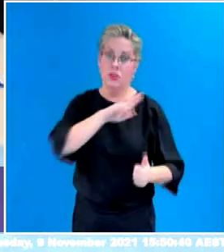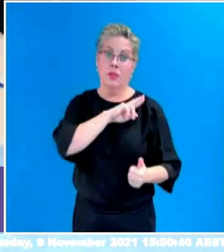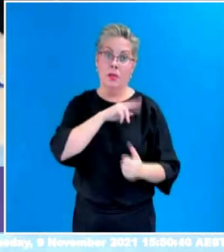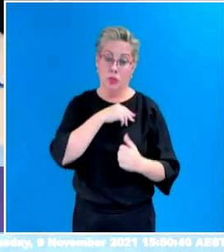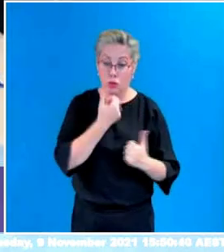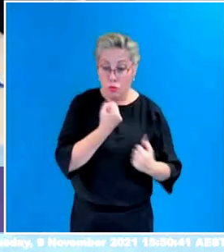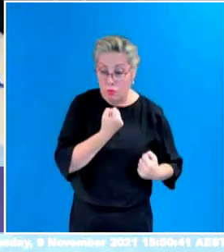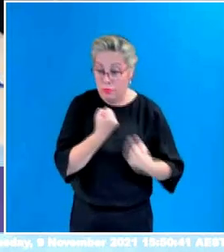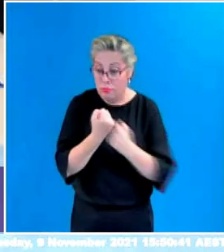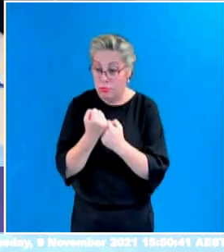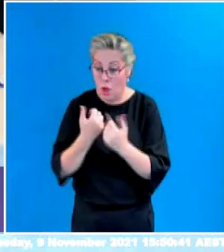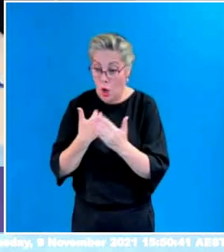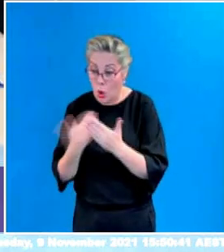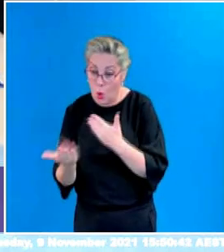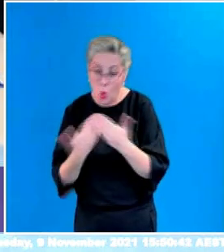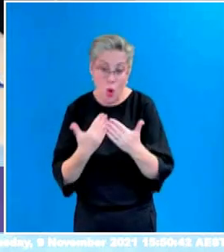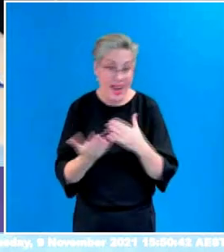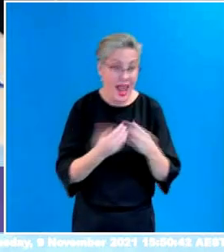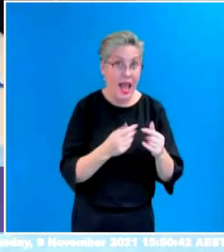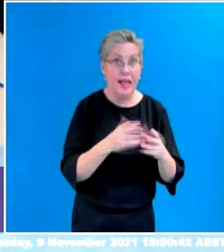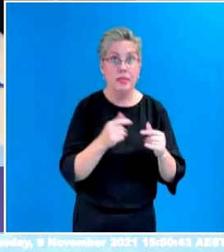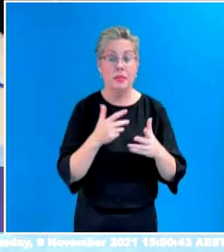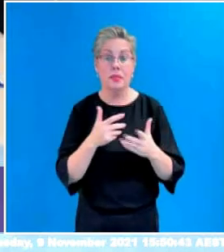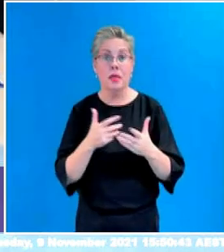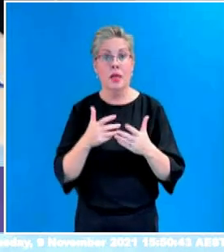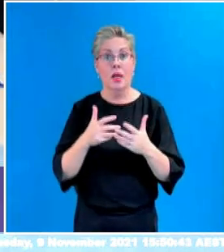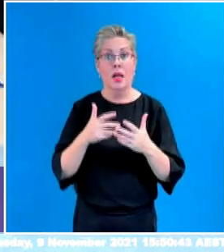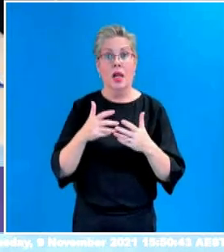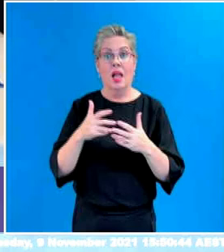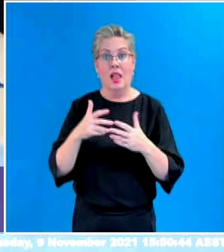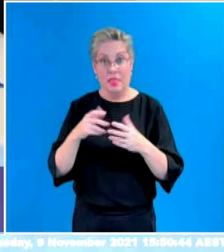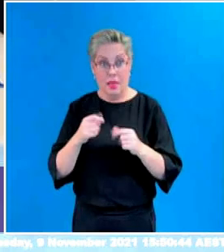provide public visibility of those activities.